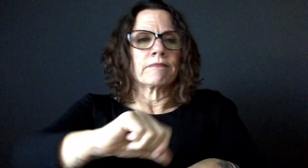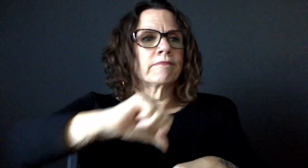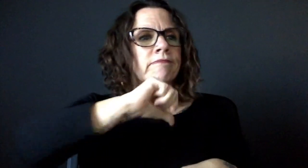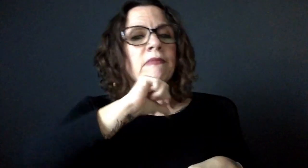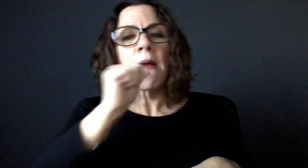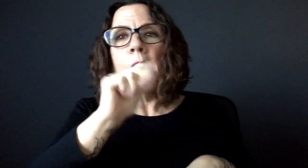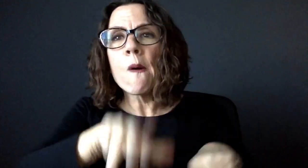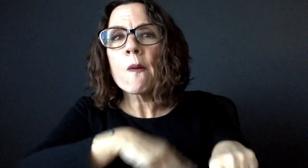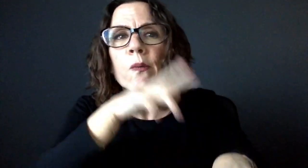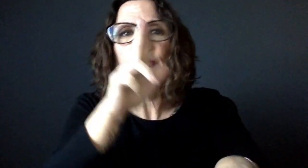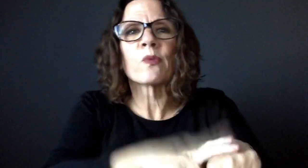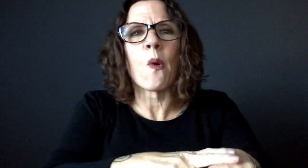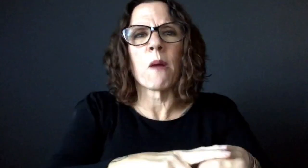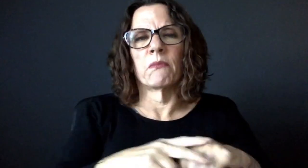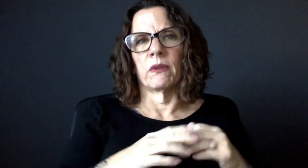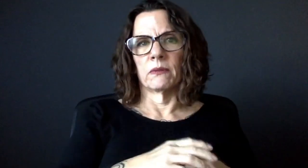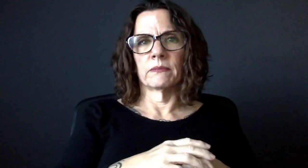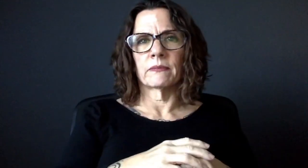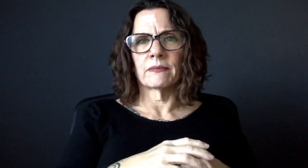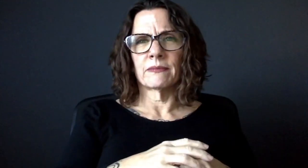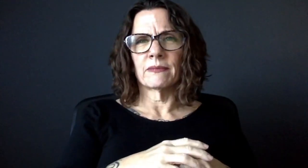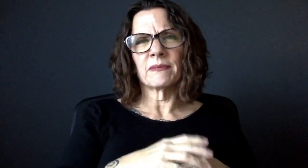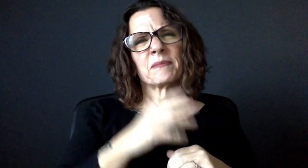by being non-normative –